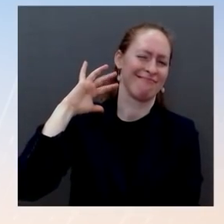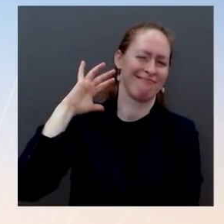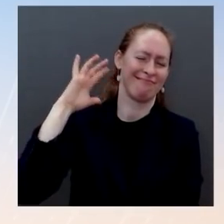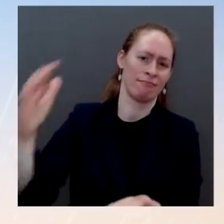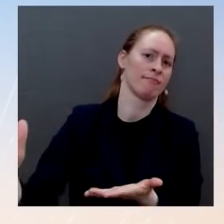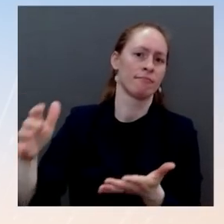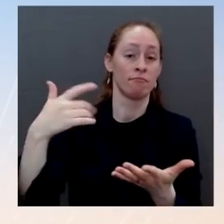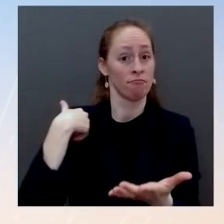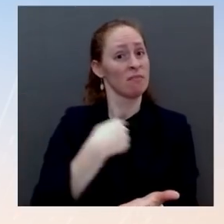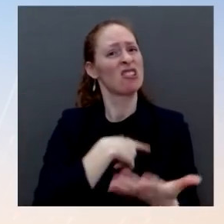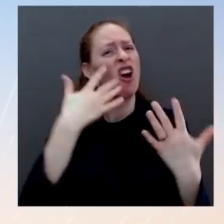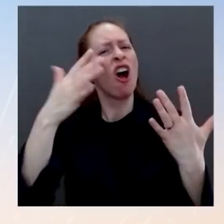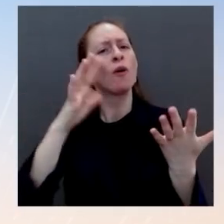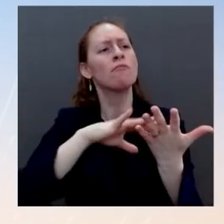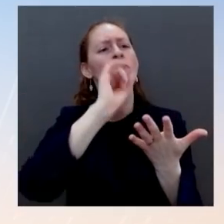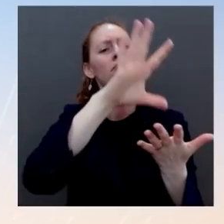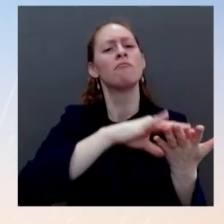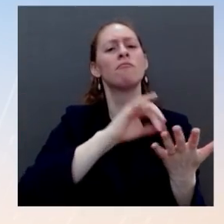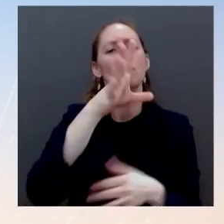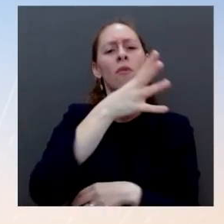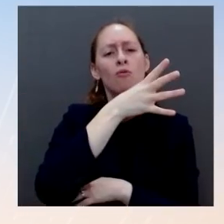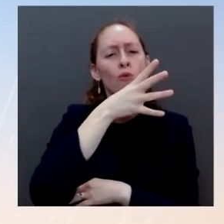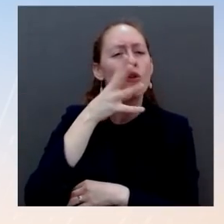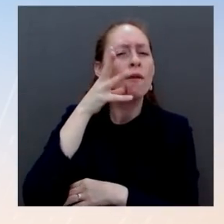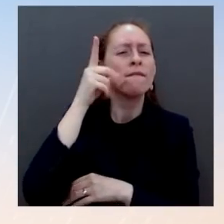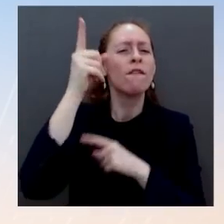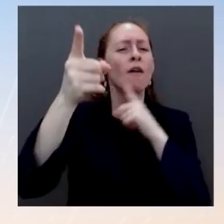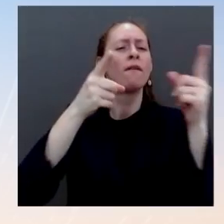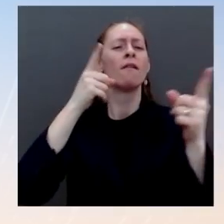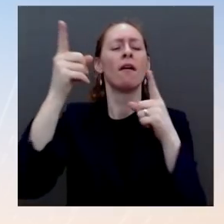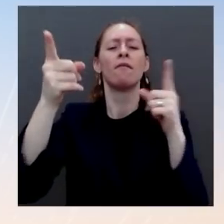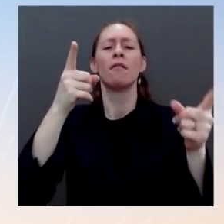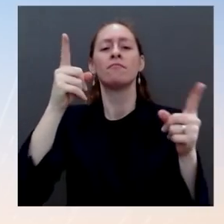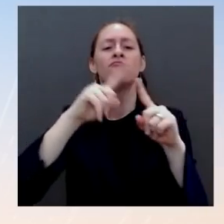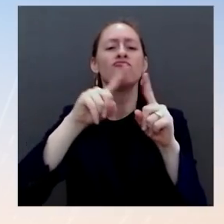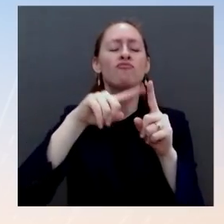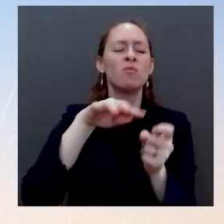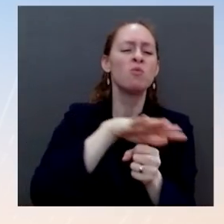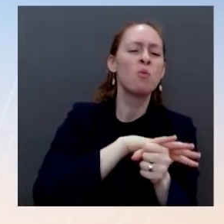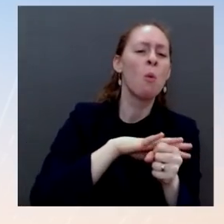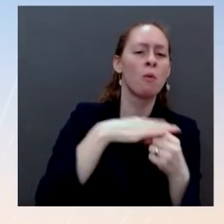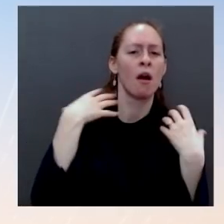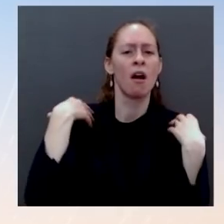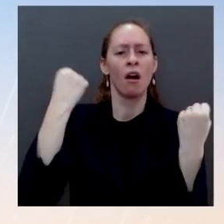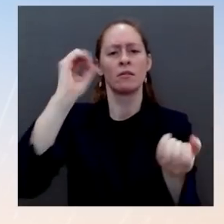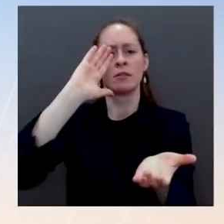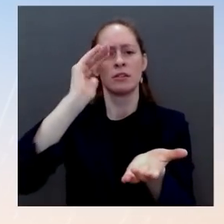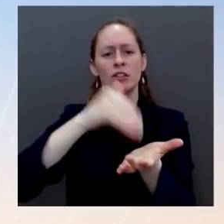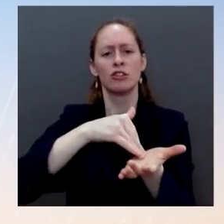to ensure that we're reaching communities that need help the most. And that is part of our commitment to approaching our effort